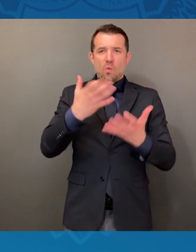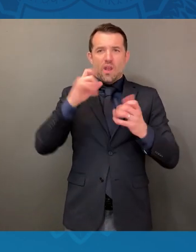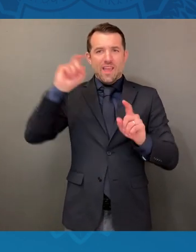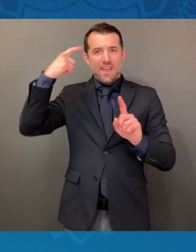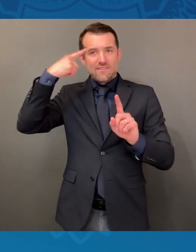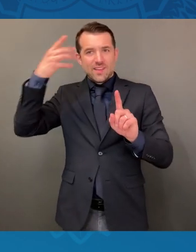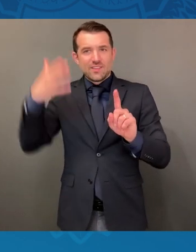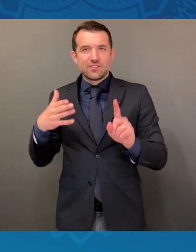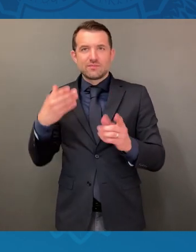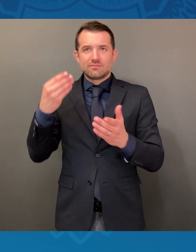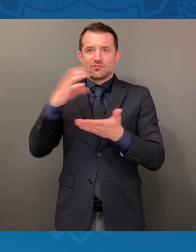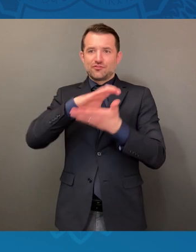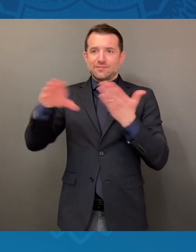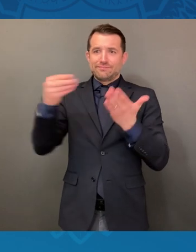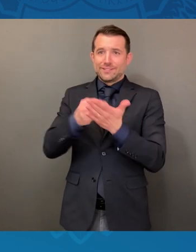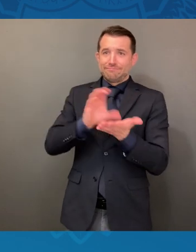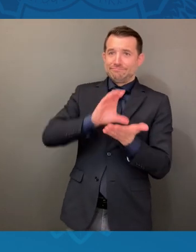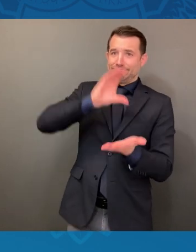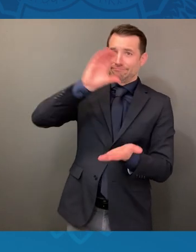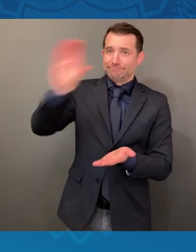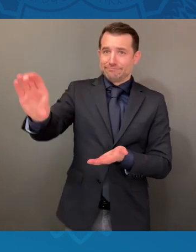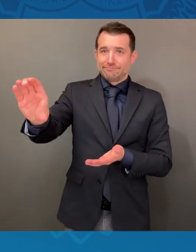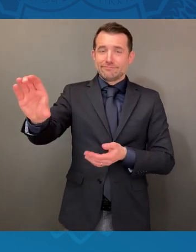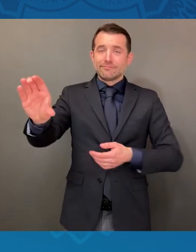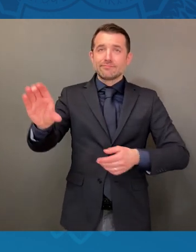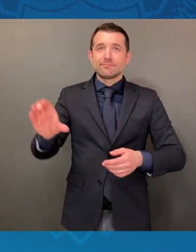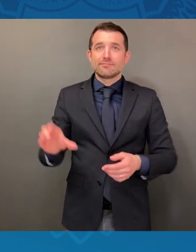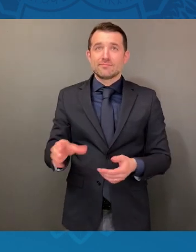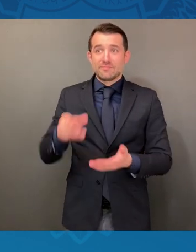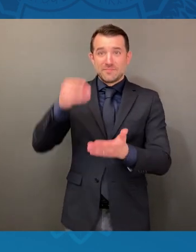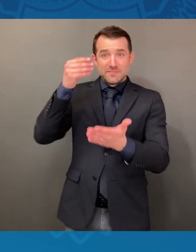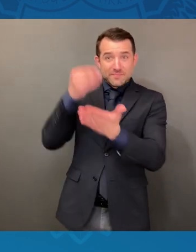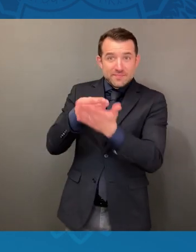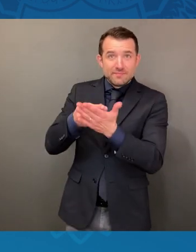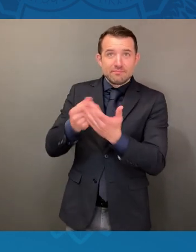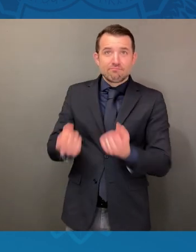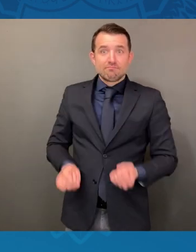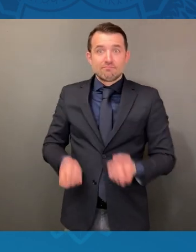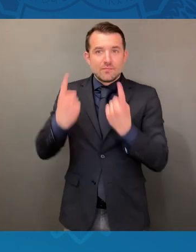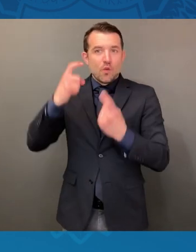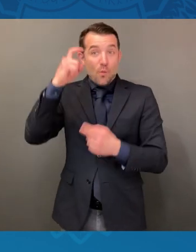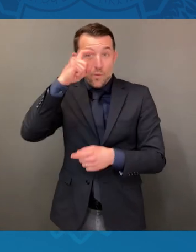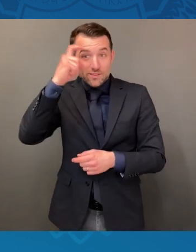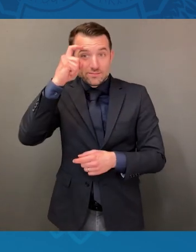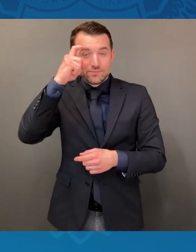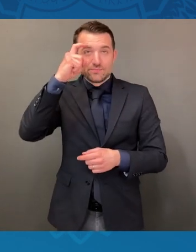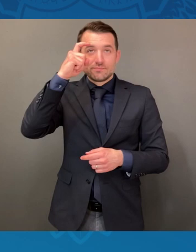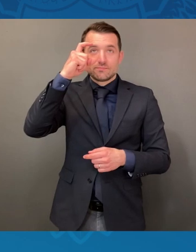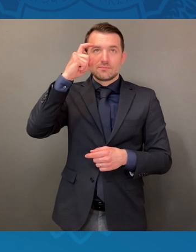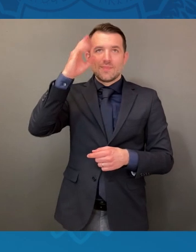Spend it wisely, which is what I know you will do. So it's good to be with everyone this afternoon and thank you.